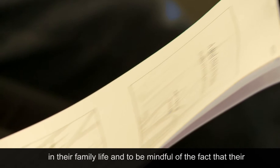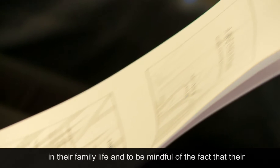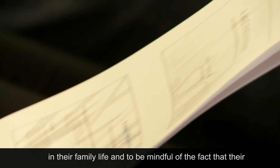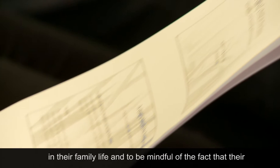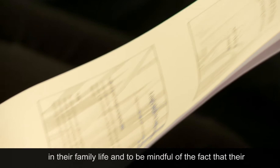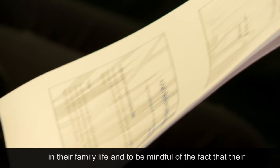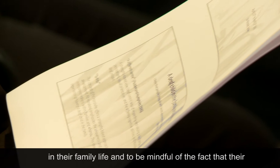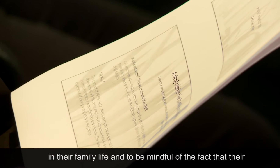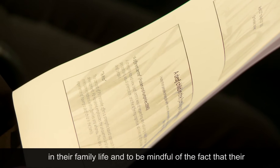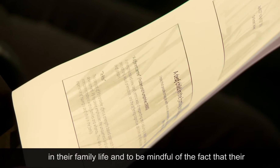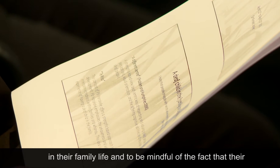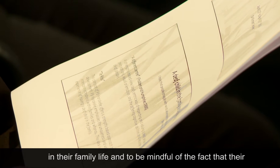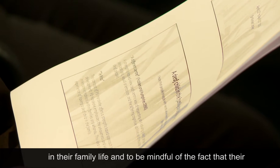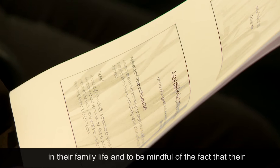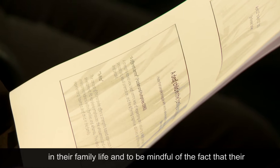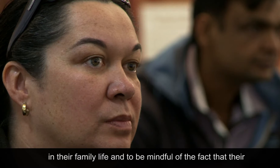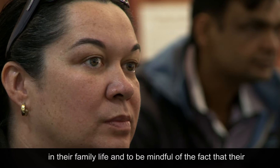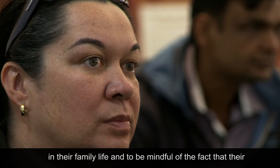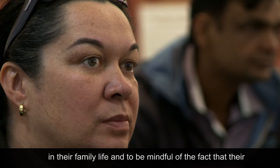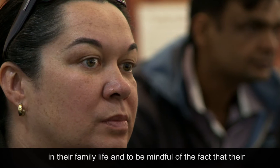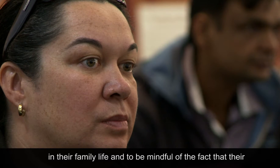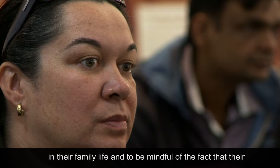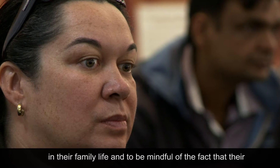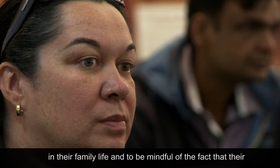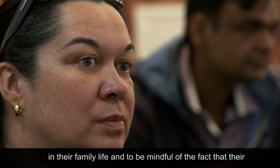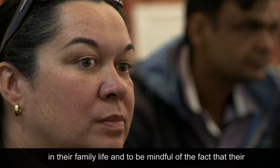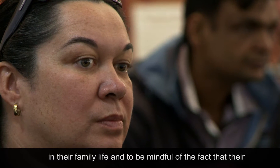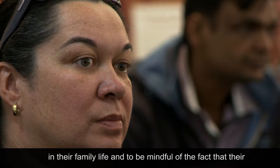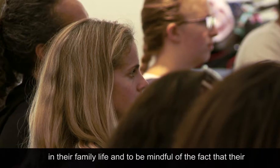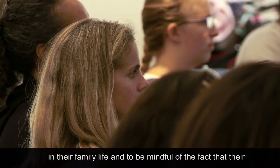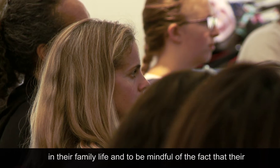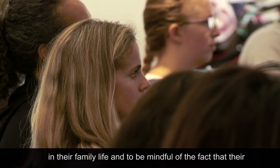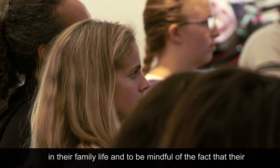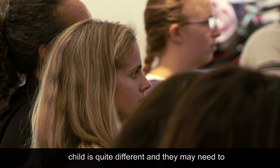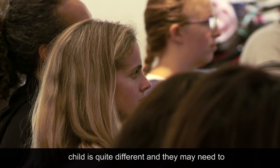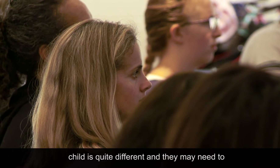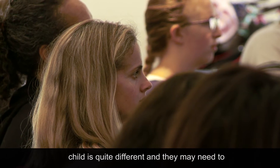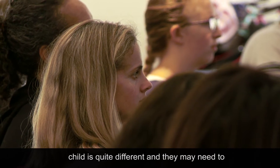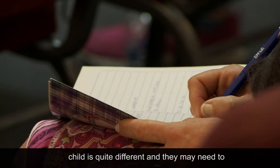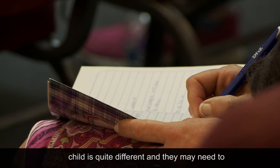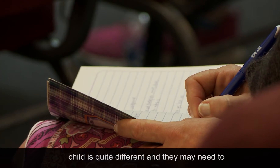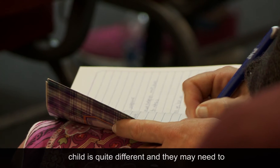children in their family life and to be mindful of the fact that their child is quite different